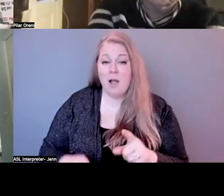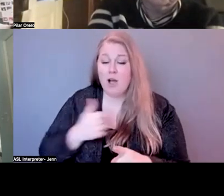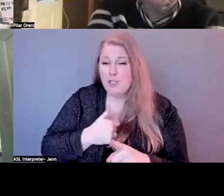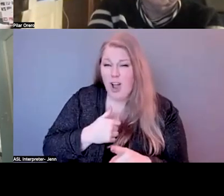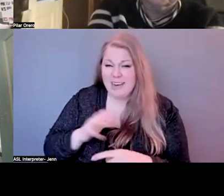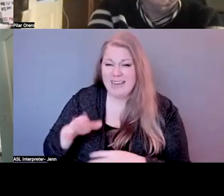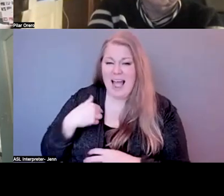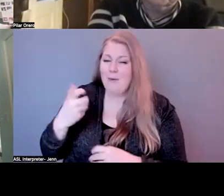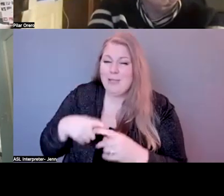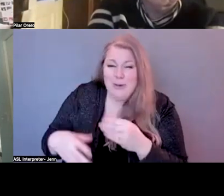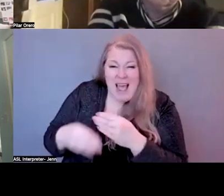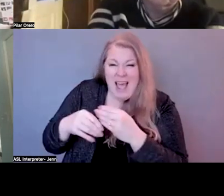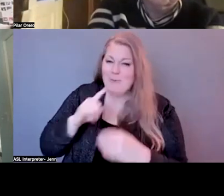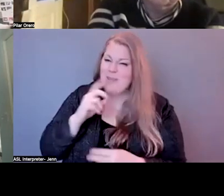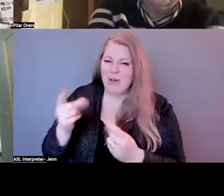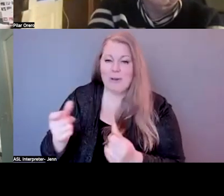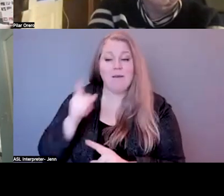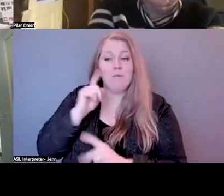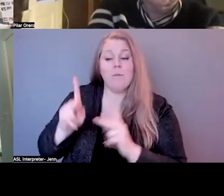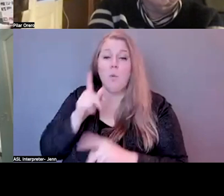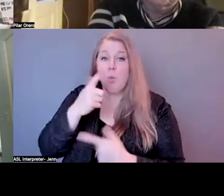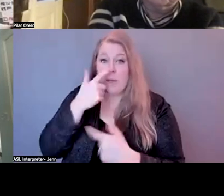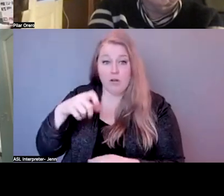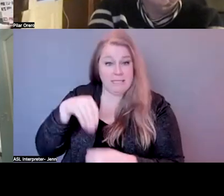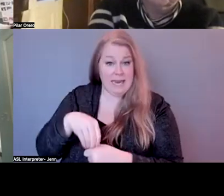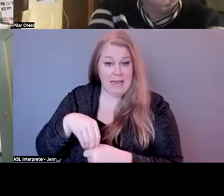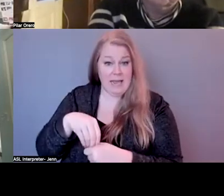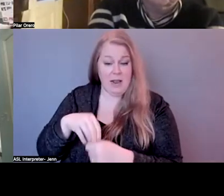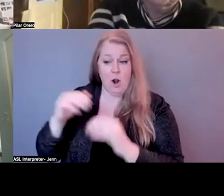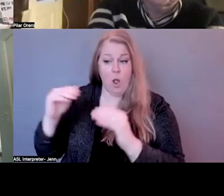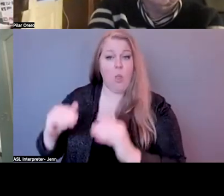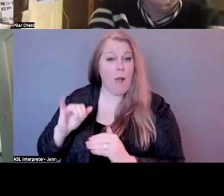I wanted to add quick, people who are interested in lowering that barrier we have gathered